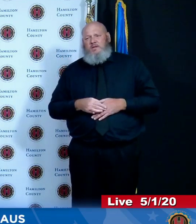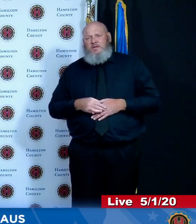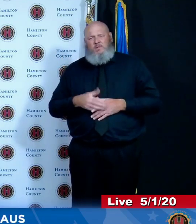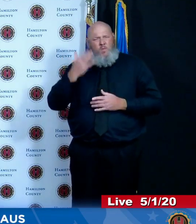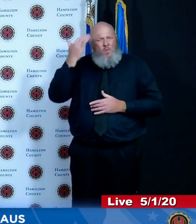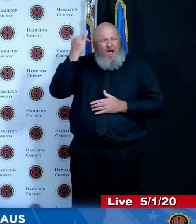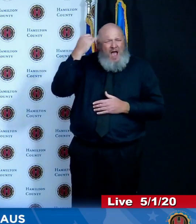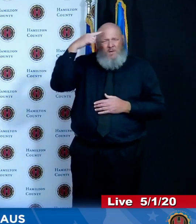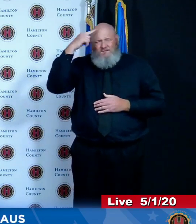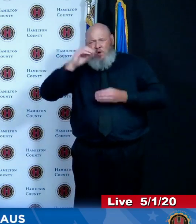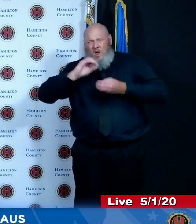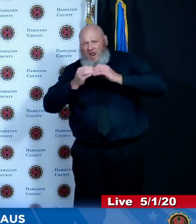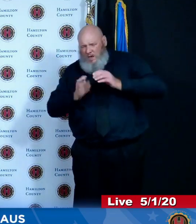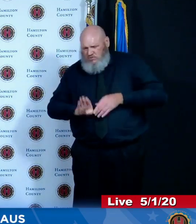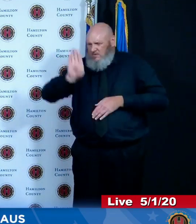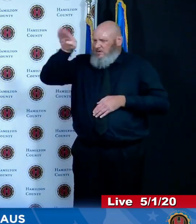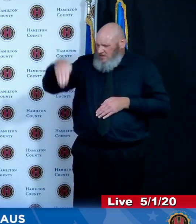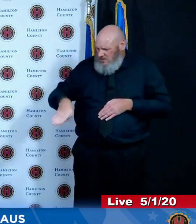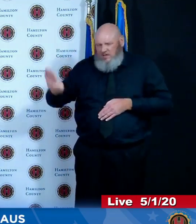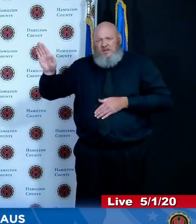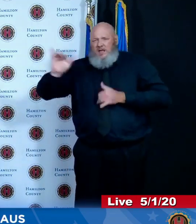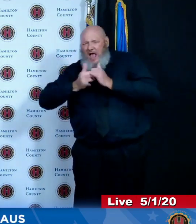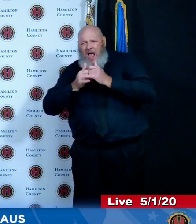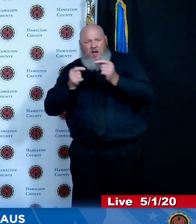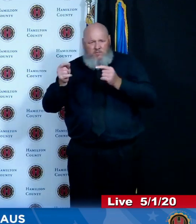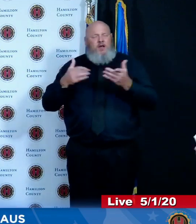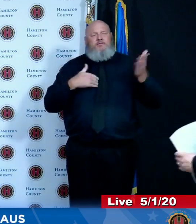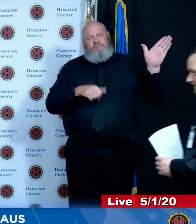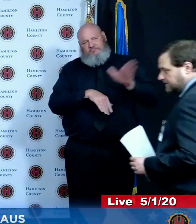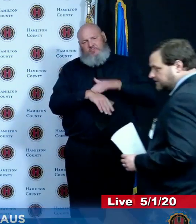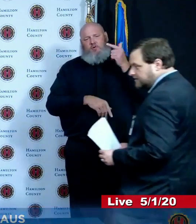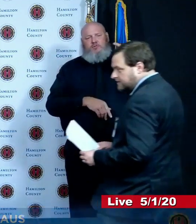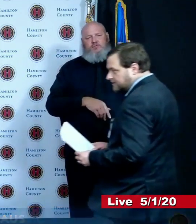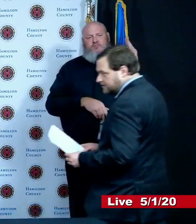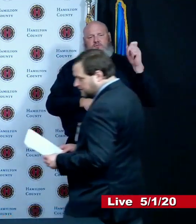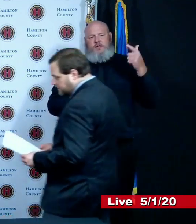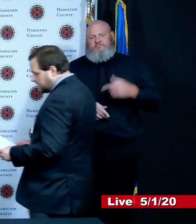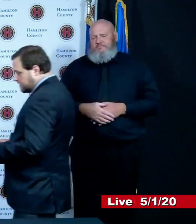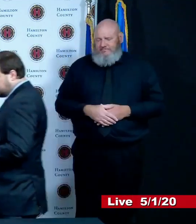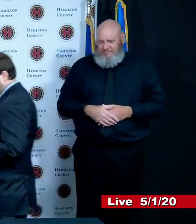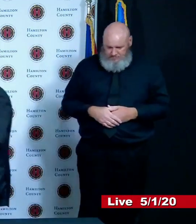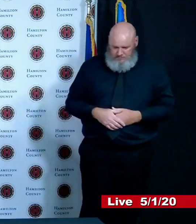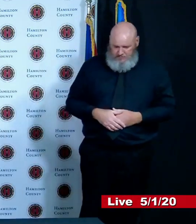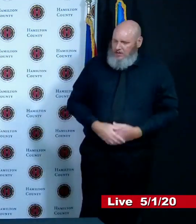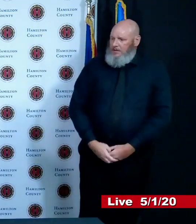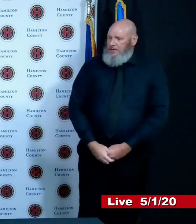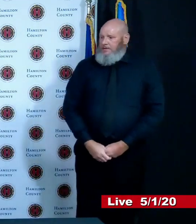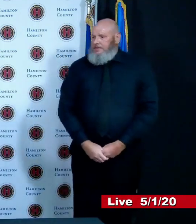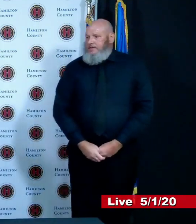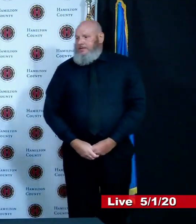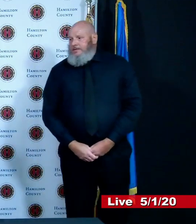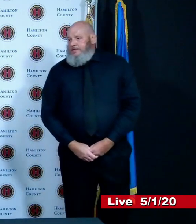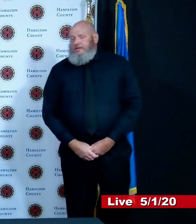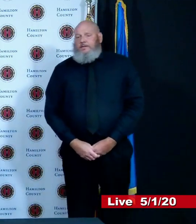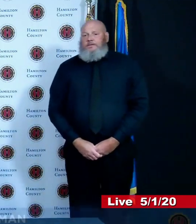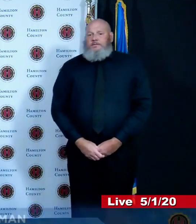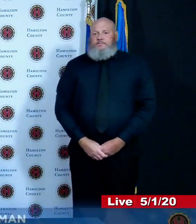with that Greg Kesterman Interim Commissioner of Public Health Thank You Commissioner I will start with